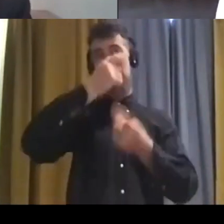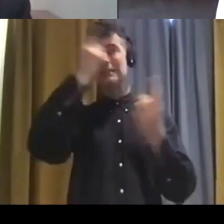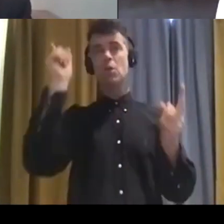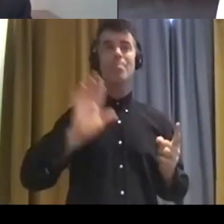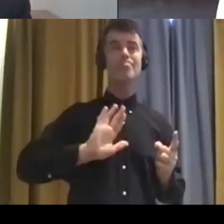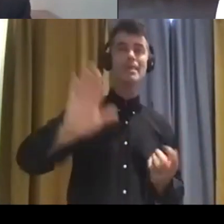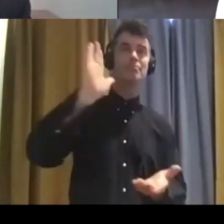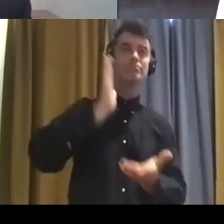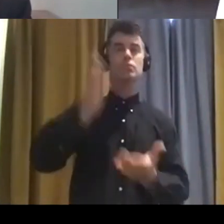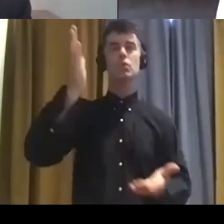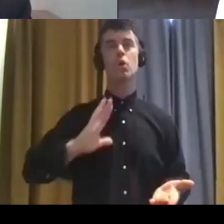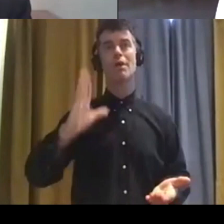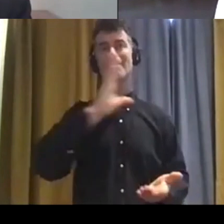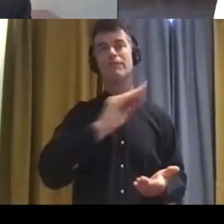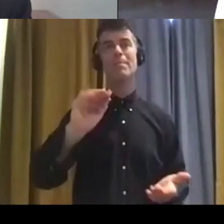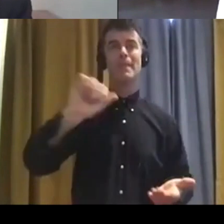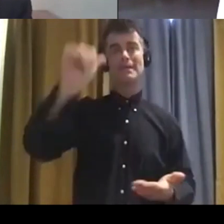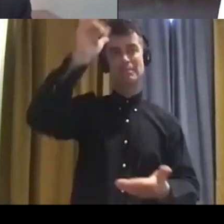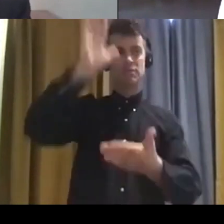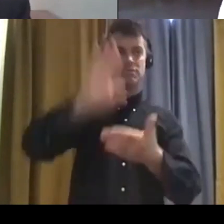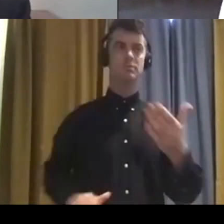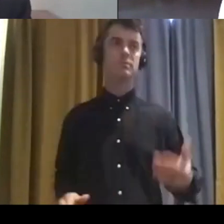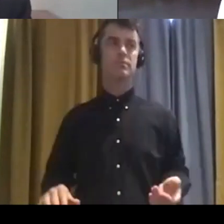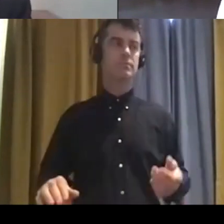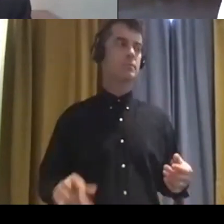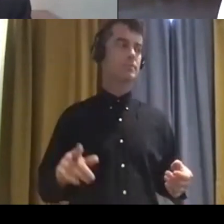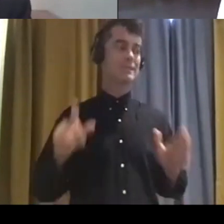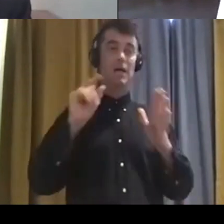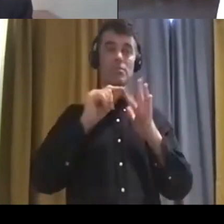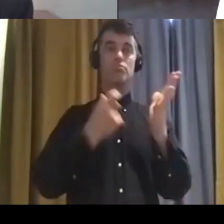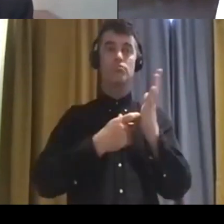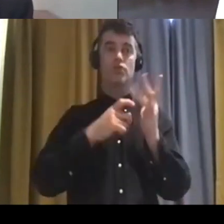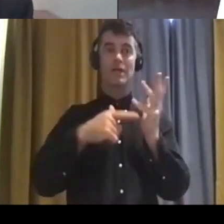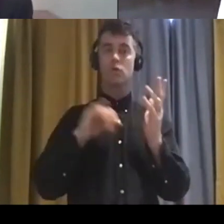wanting from an experience. Whether it be a product or a service. So I think there's